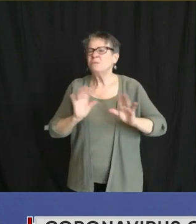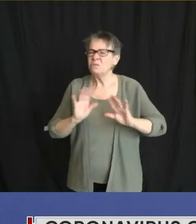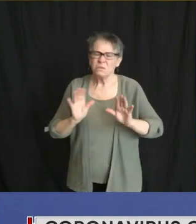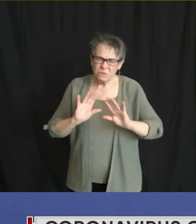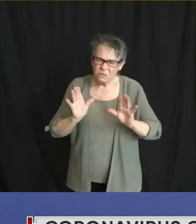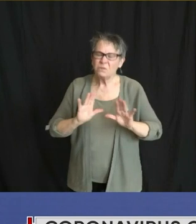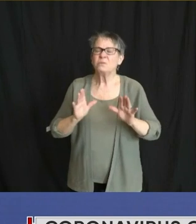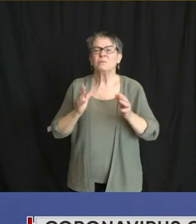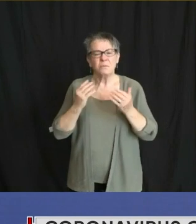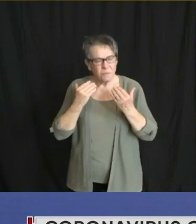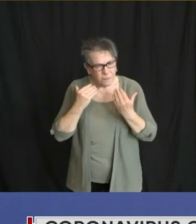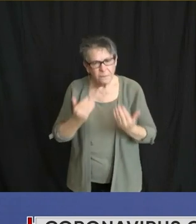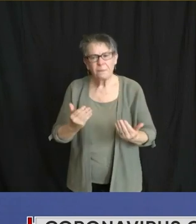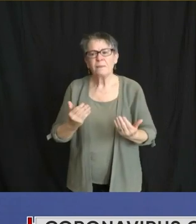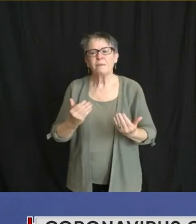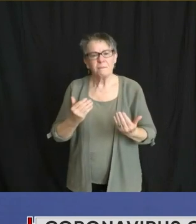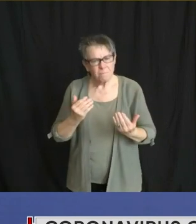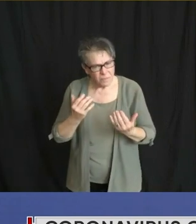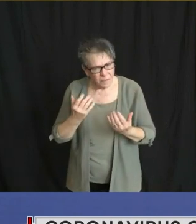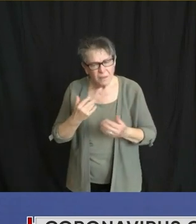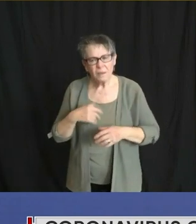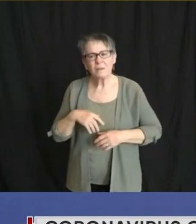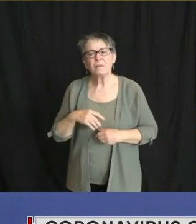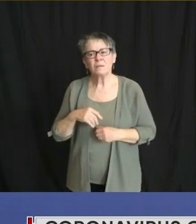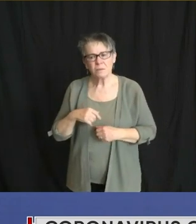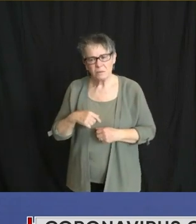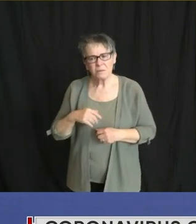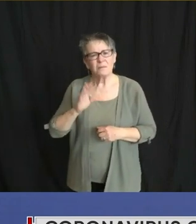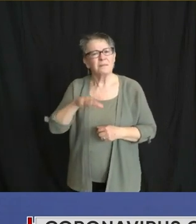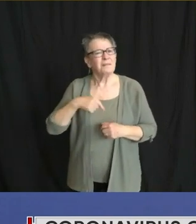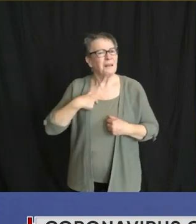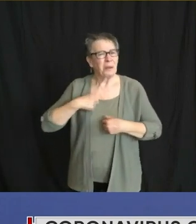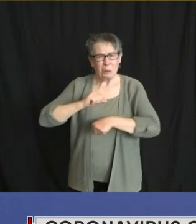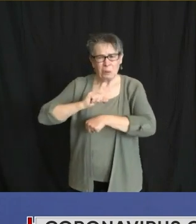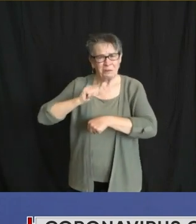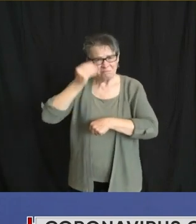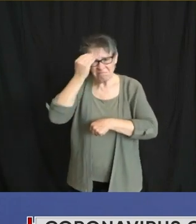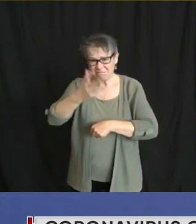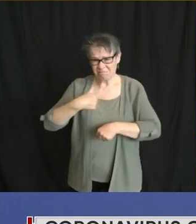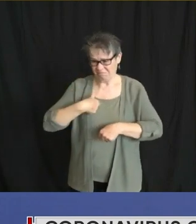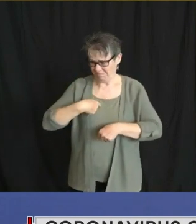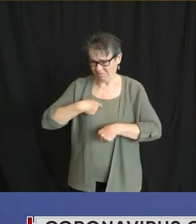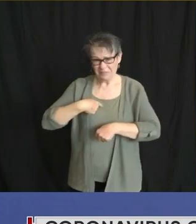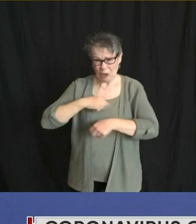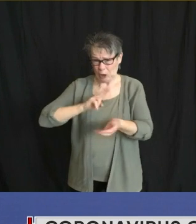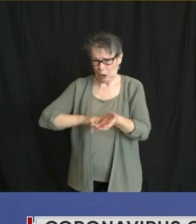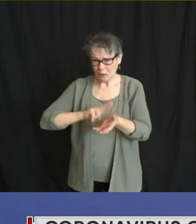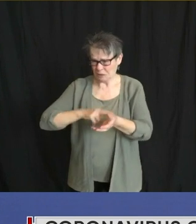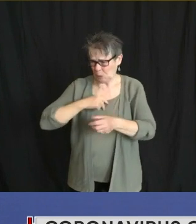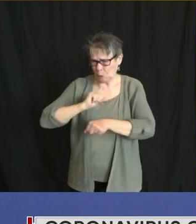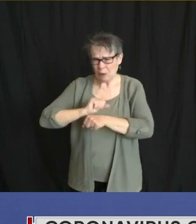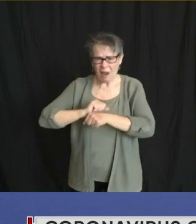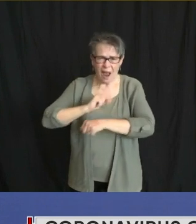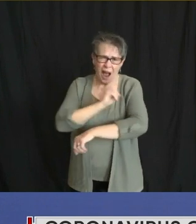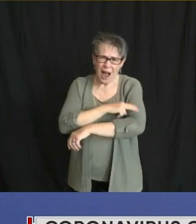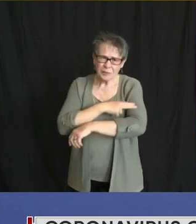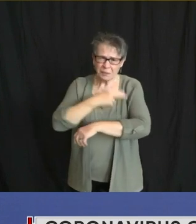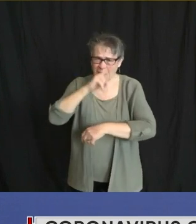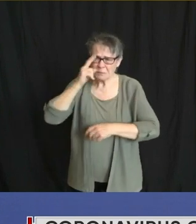I HAVE WORKED IN HOSPITALS FOR THE ENTIRE OF MY CAREER AND I